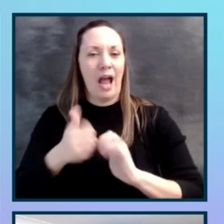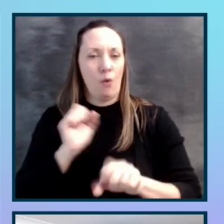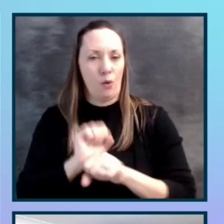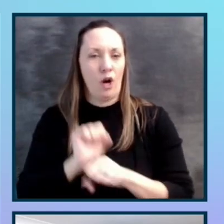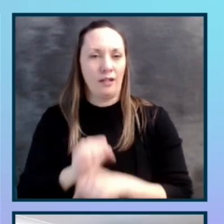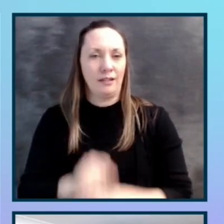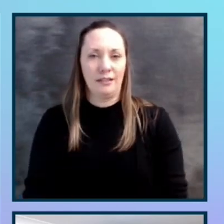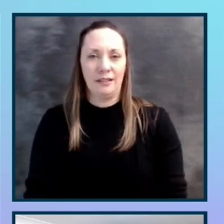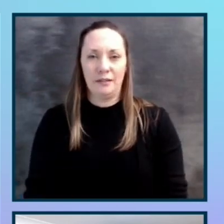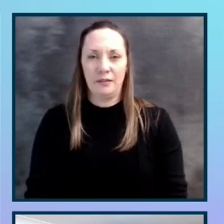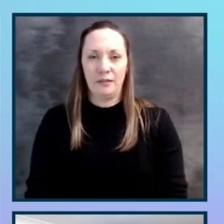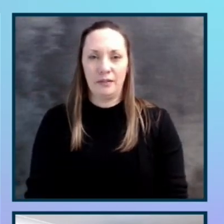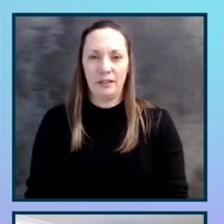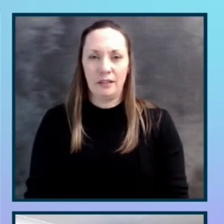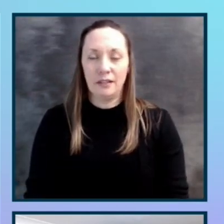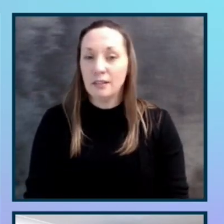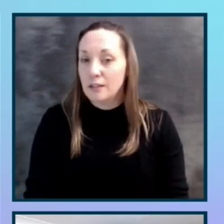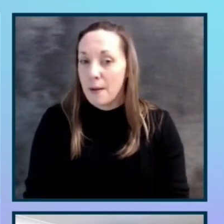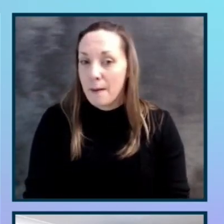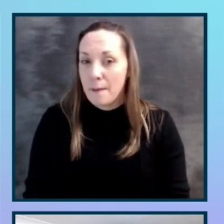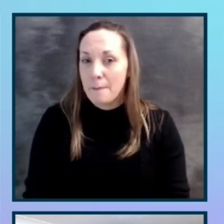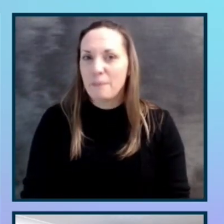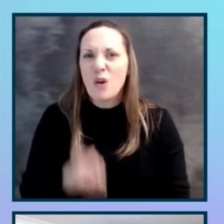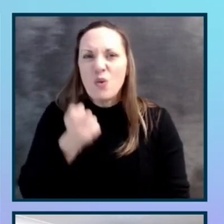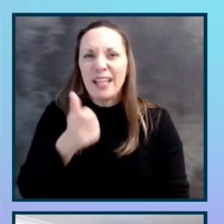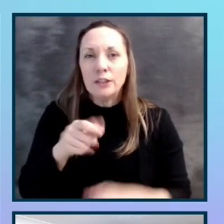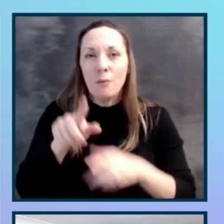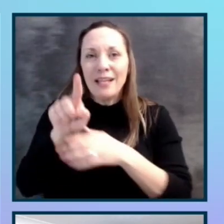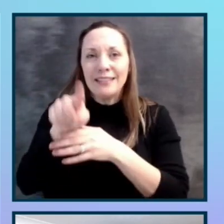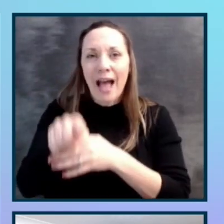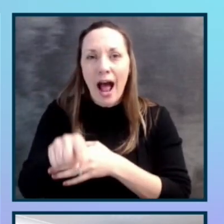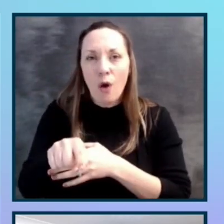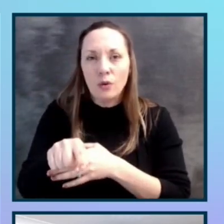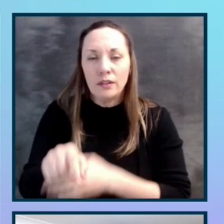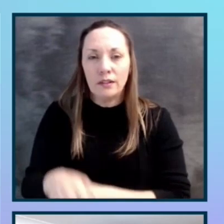Right to bit and down. Oh. A little bit more.